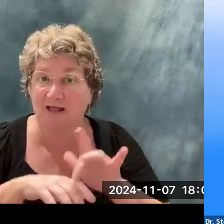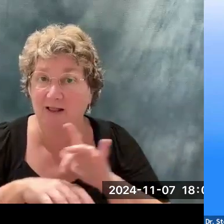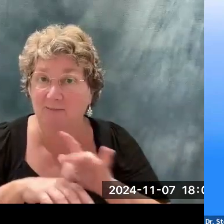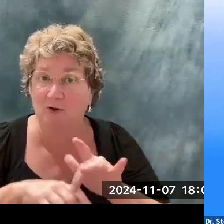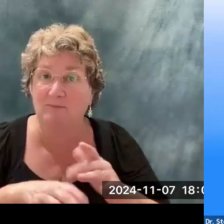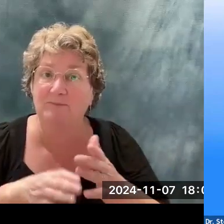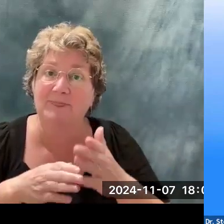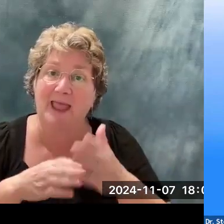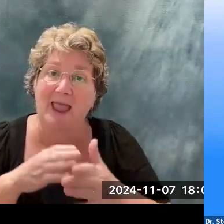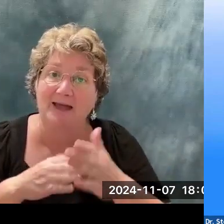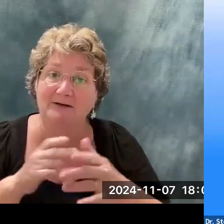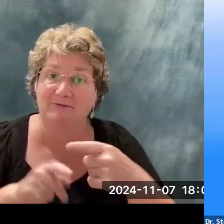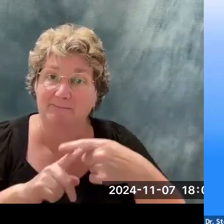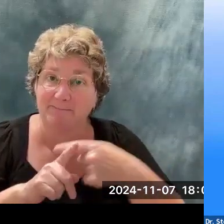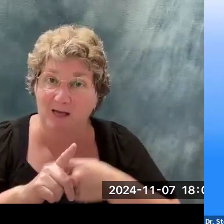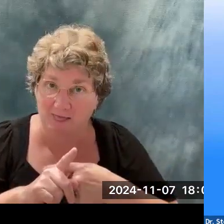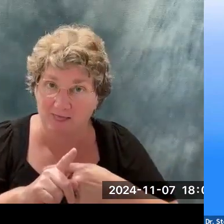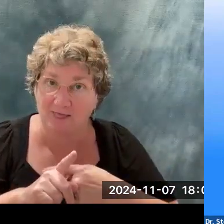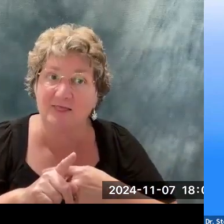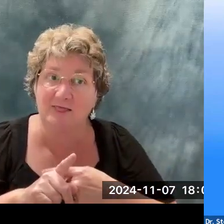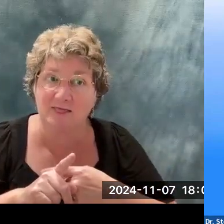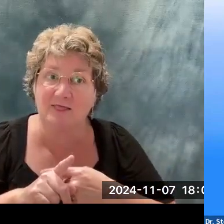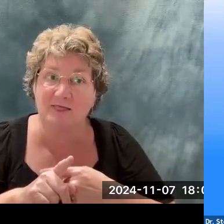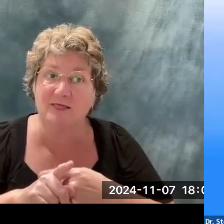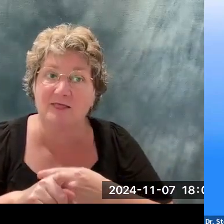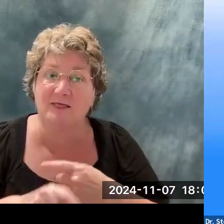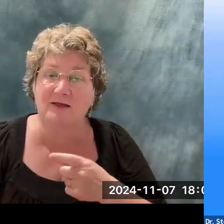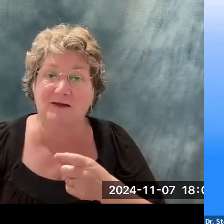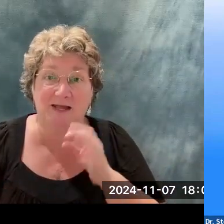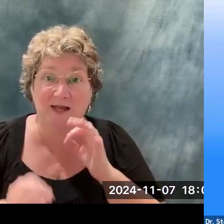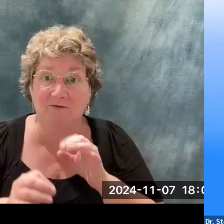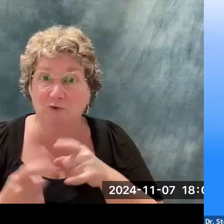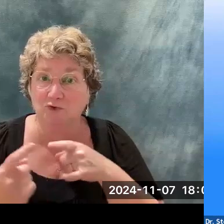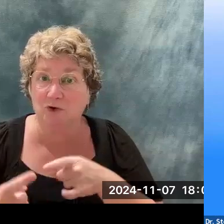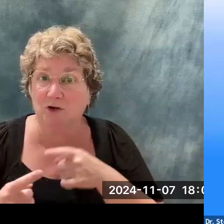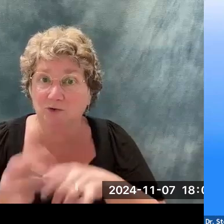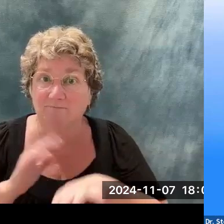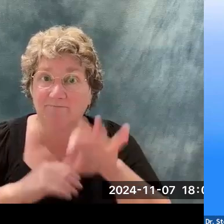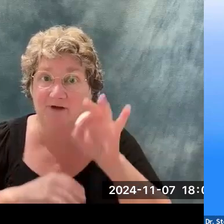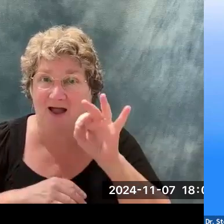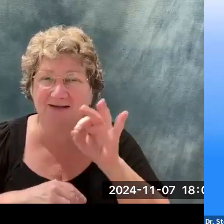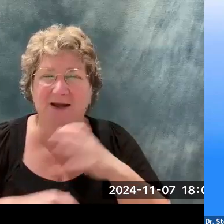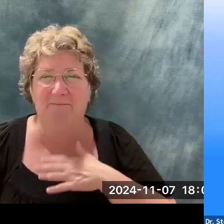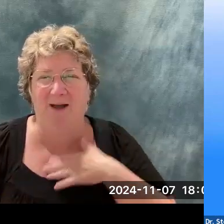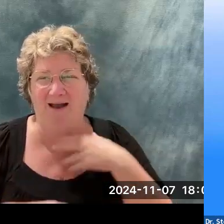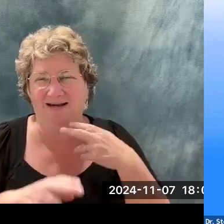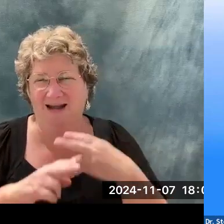CICE's website. If you have any trouble finding that, my name is on the flyer. Feel free to send